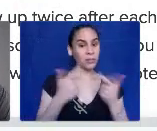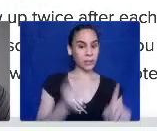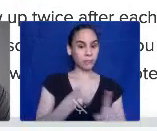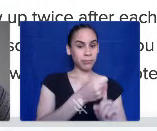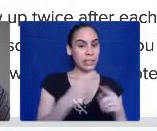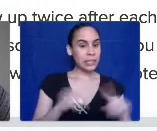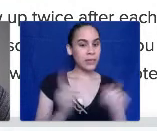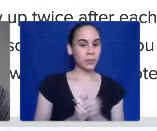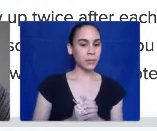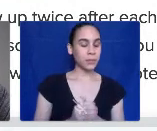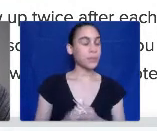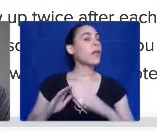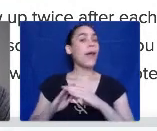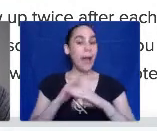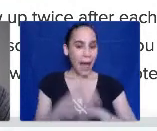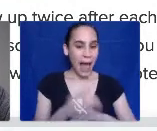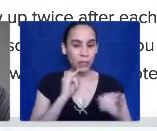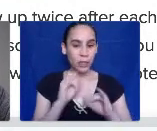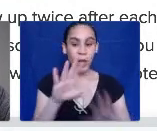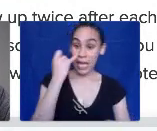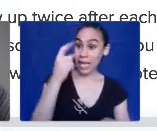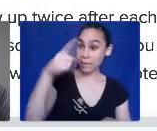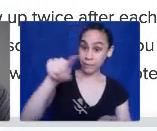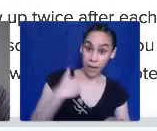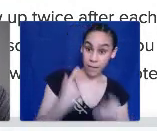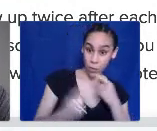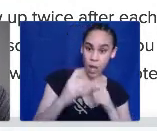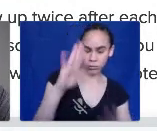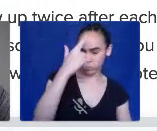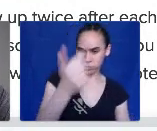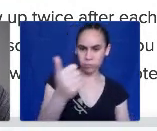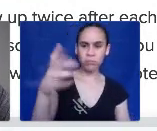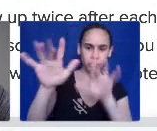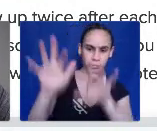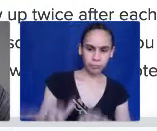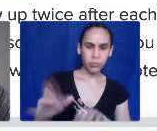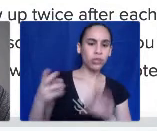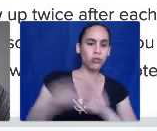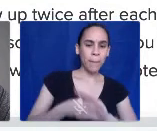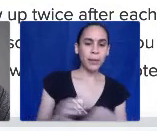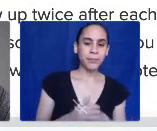interview right by the way if anyone has questions feel free to jump in um so you want to follow up